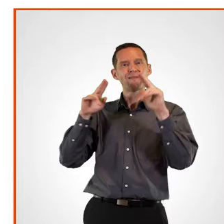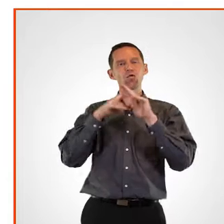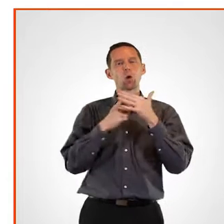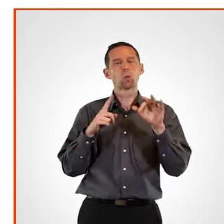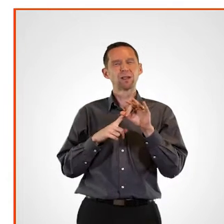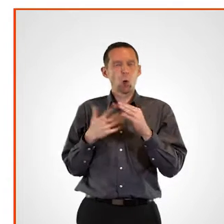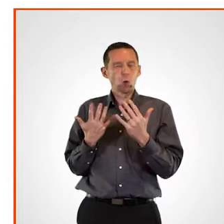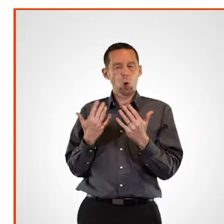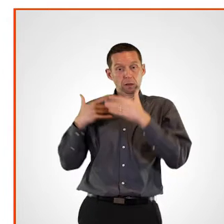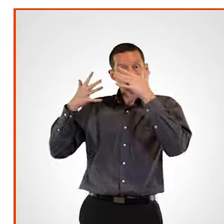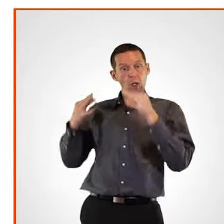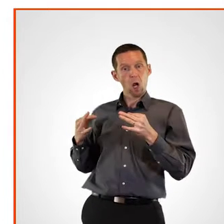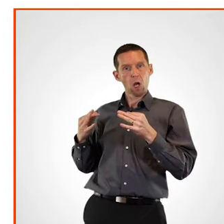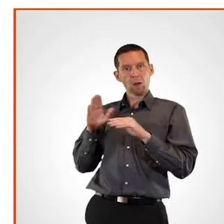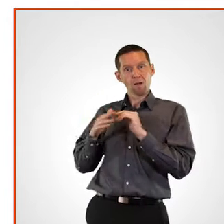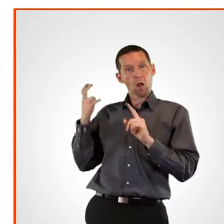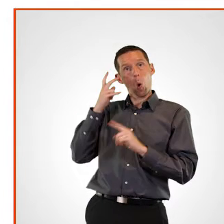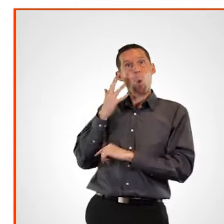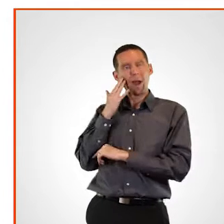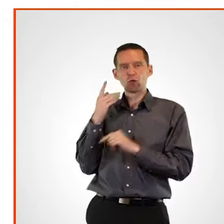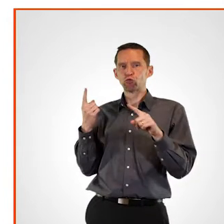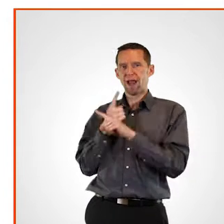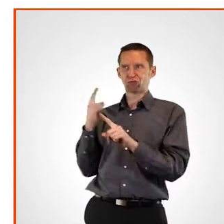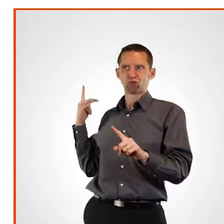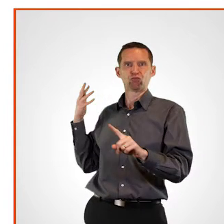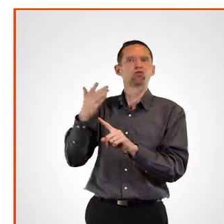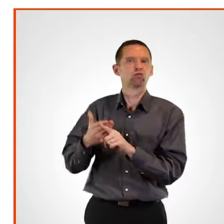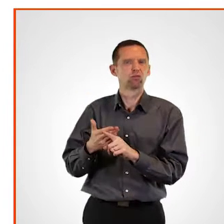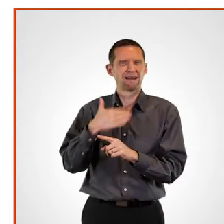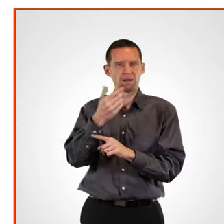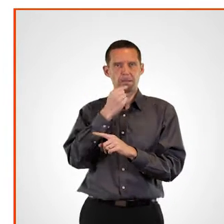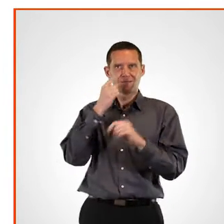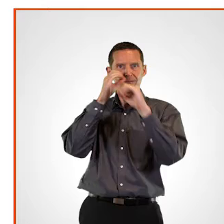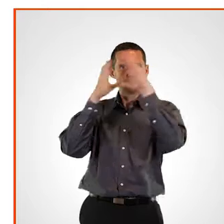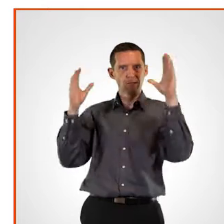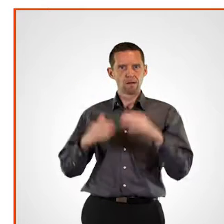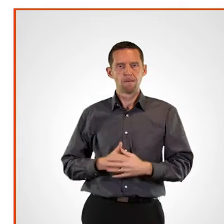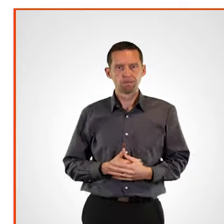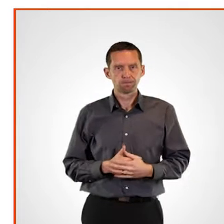So things have evolved and changed a lot. So just to set the context for that.